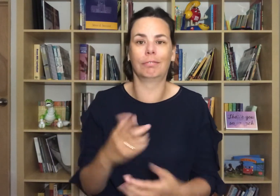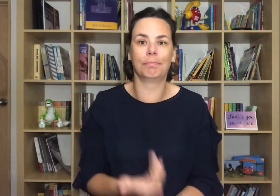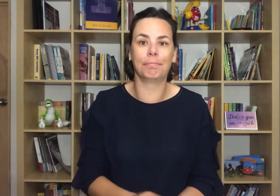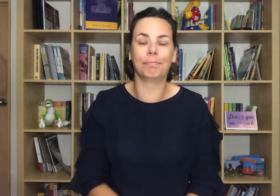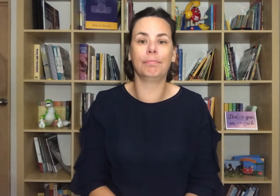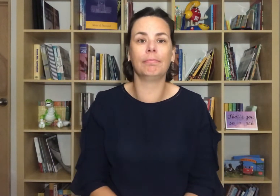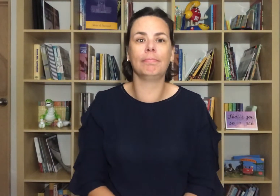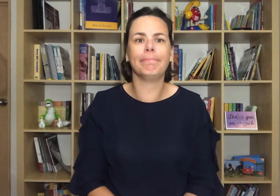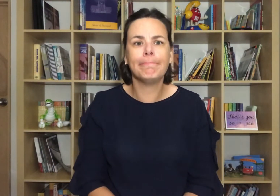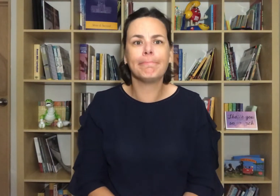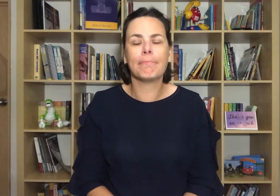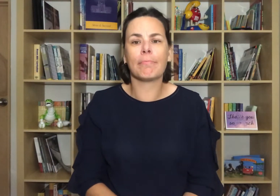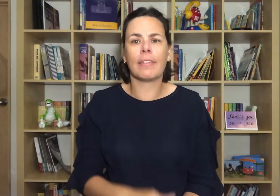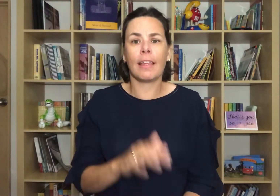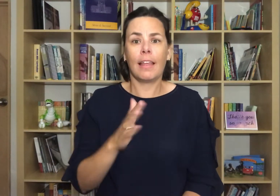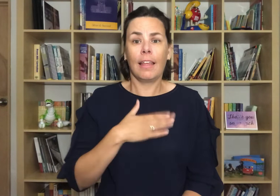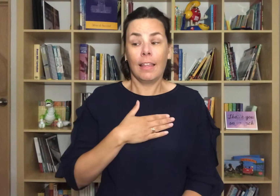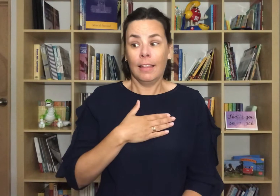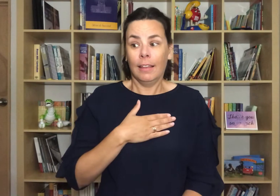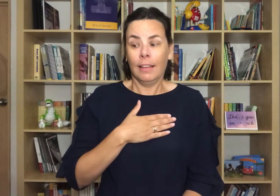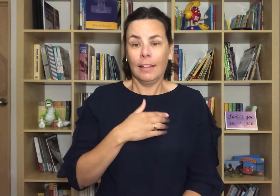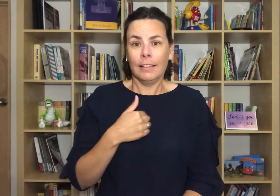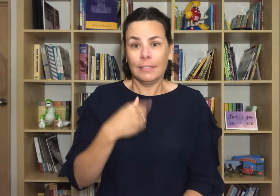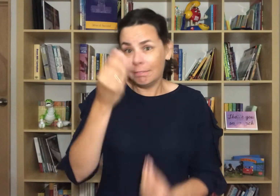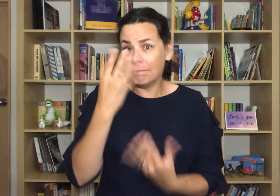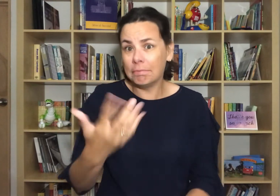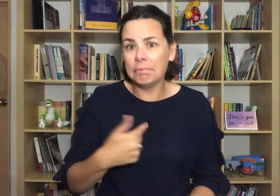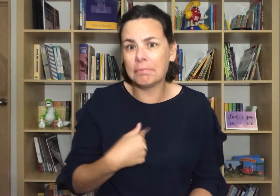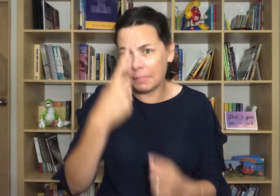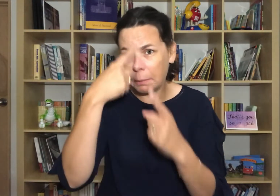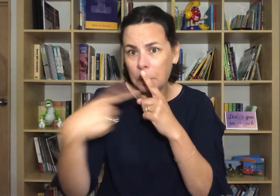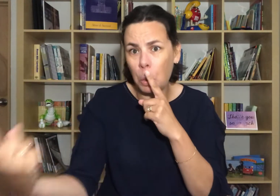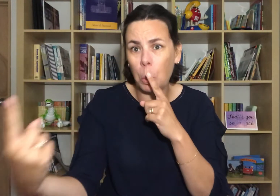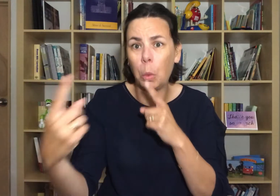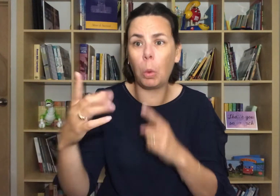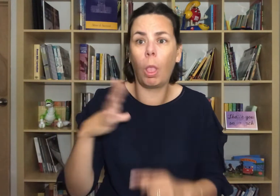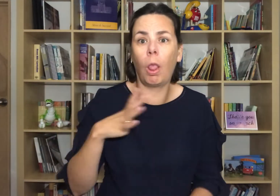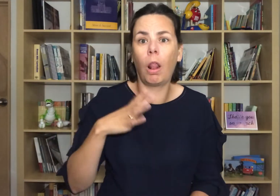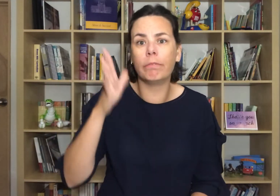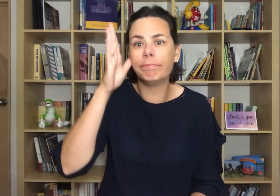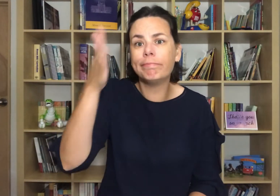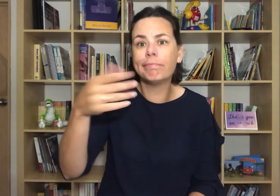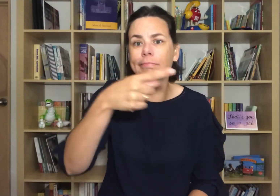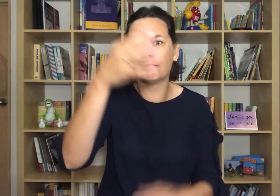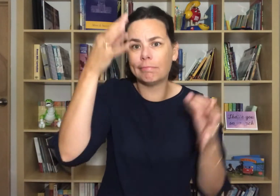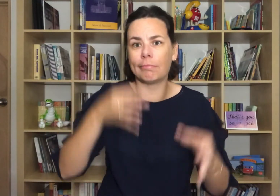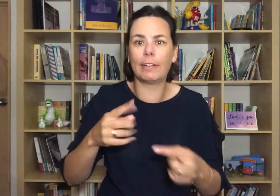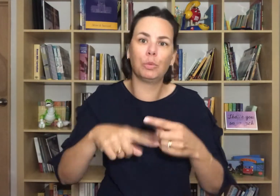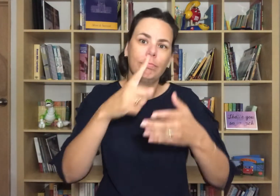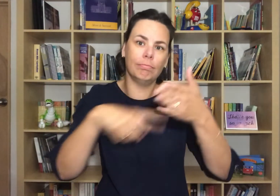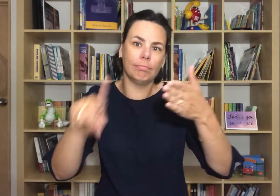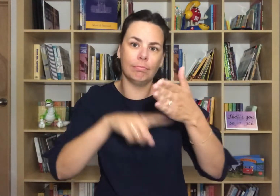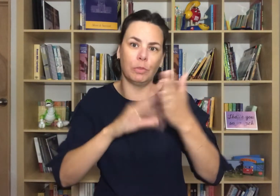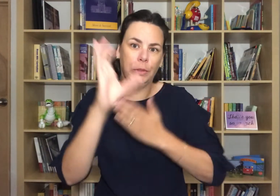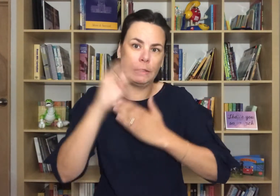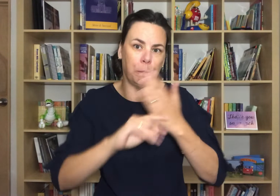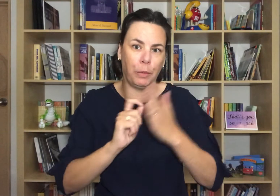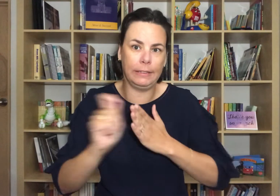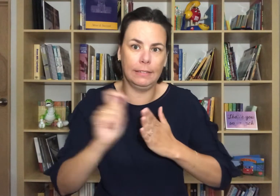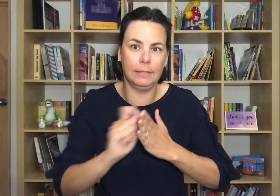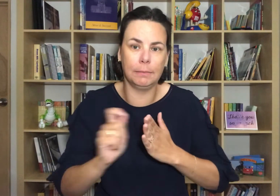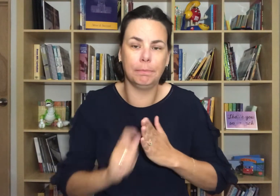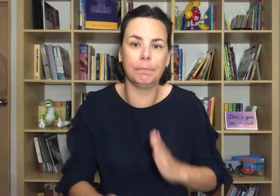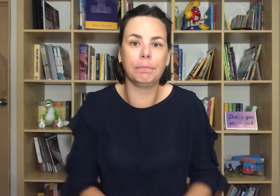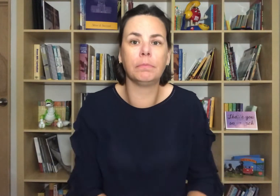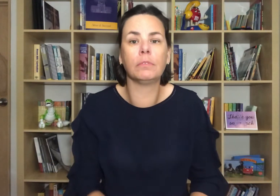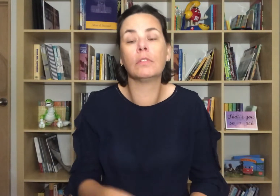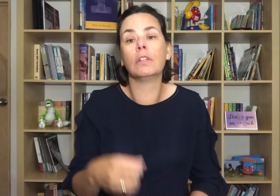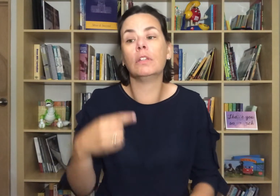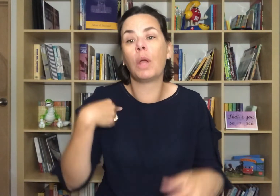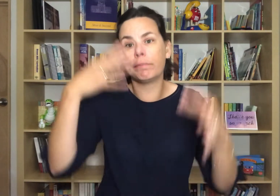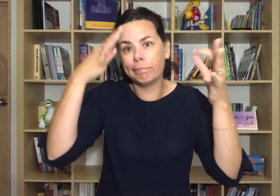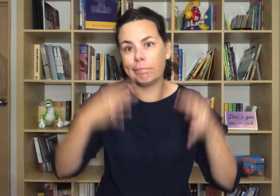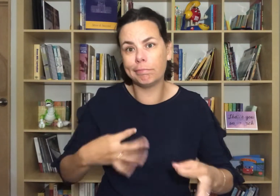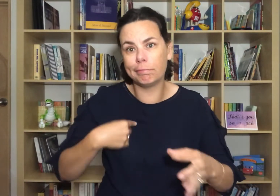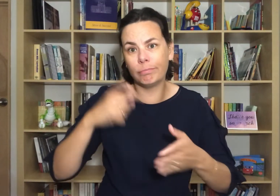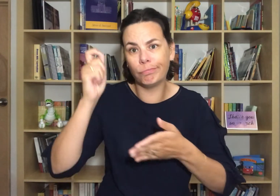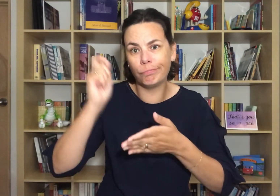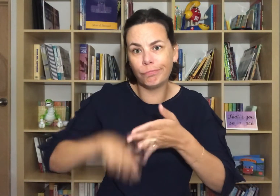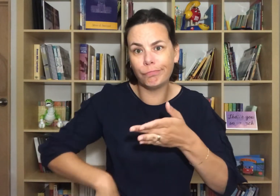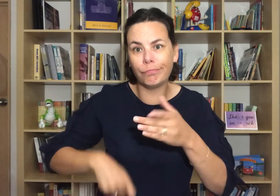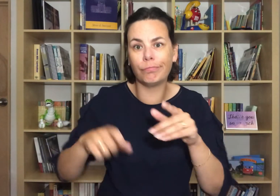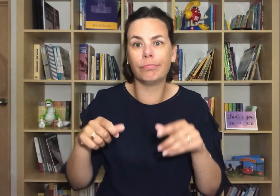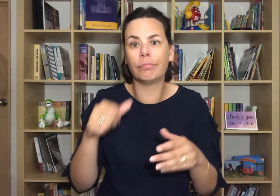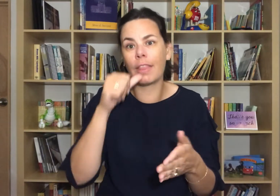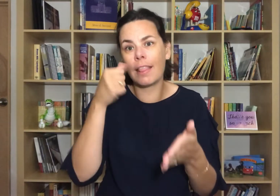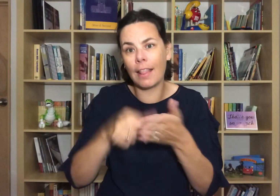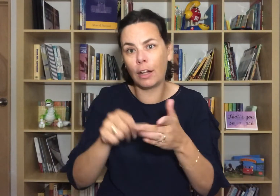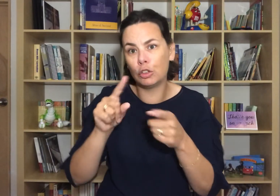I oppose possible cancelation of the curriculum in the future. I decided to write a letter to Premire Doug Ford